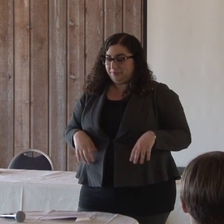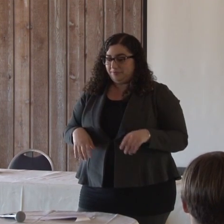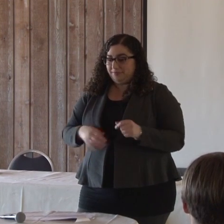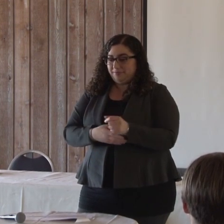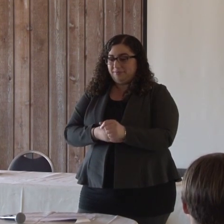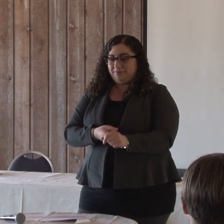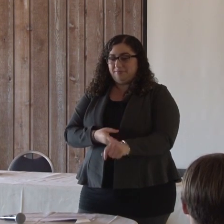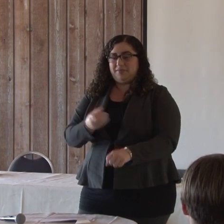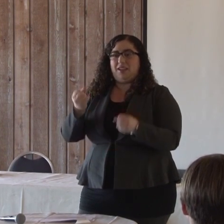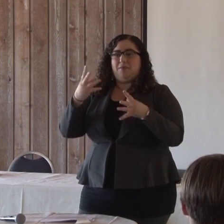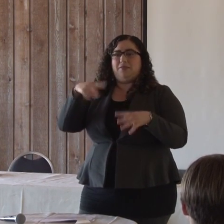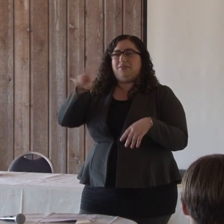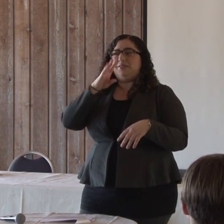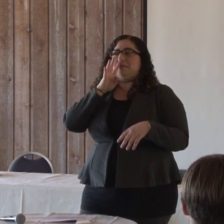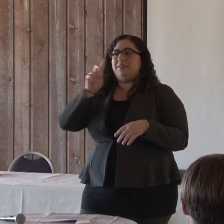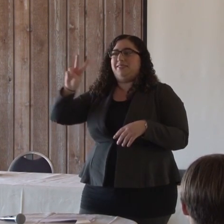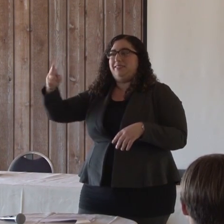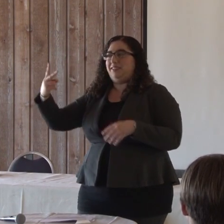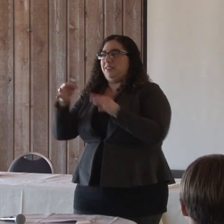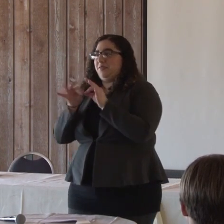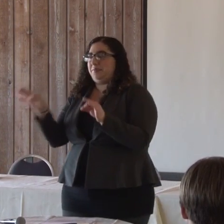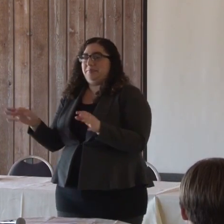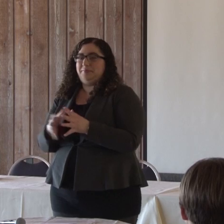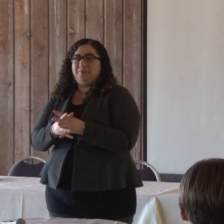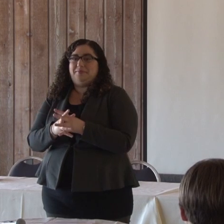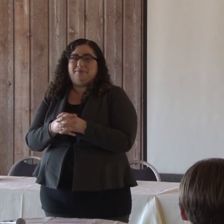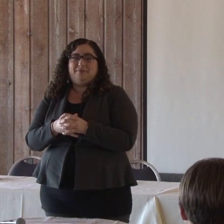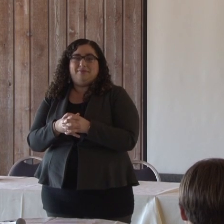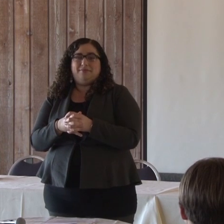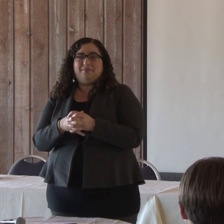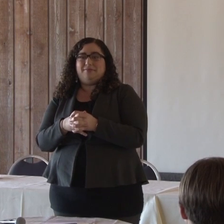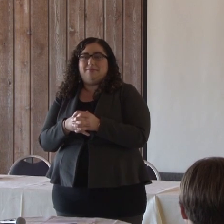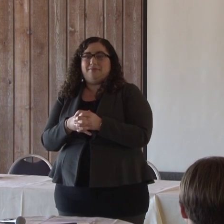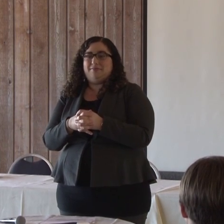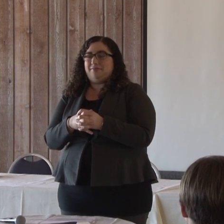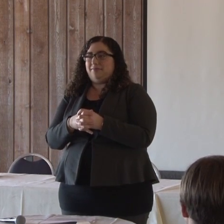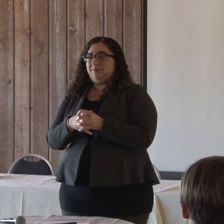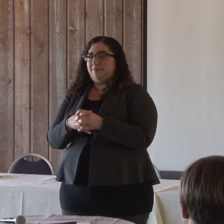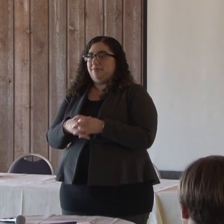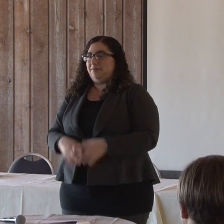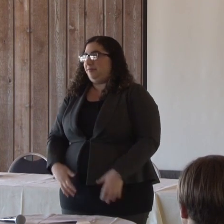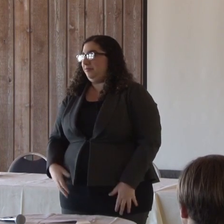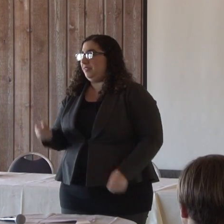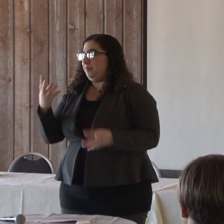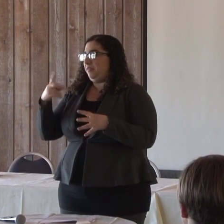OK. Now. This one is a really really crucial. A crucial point